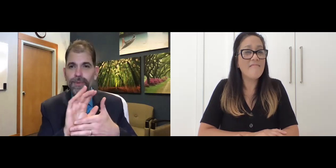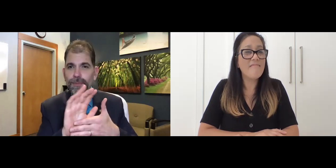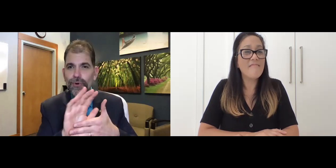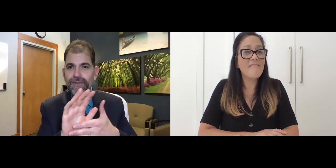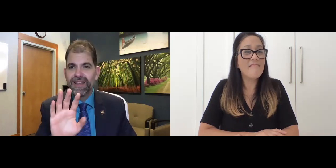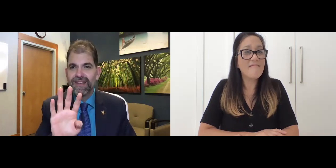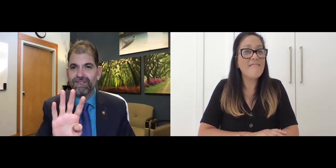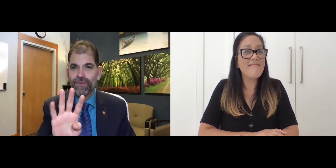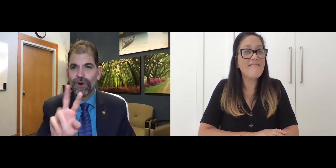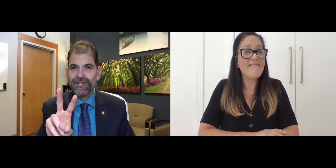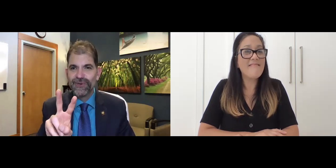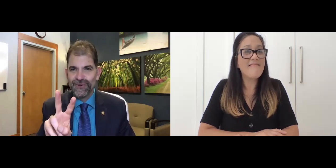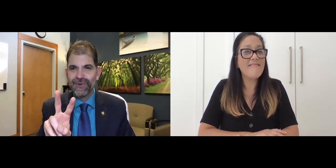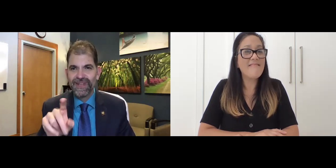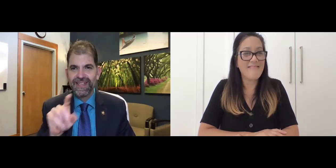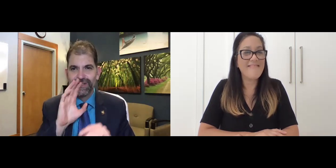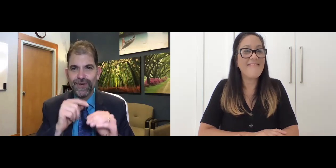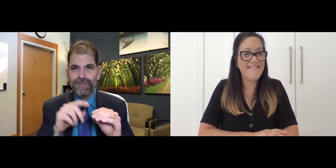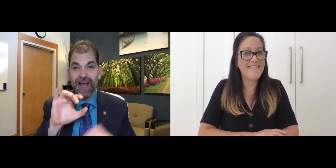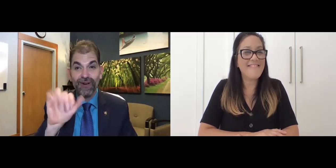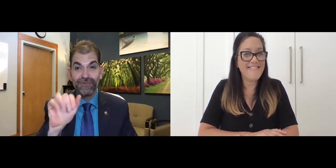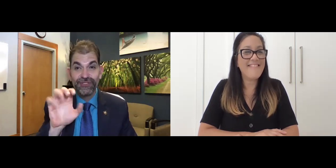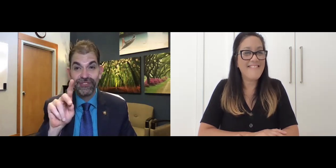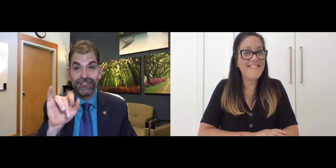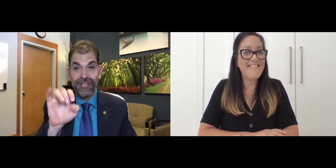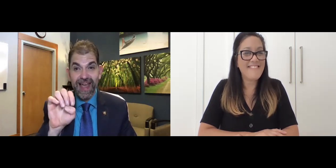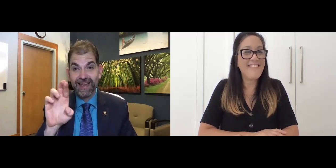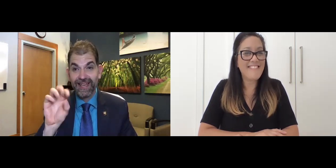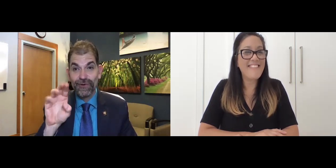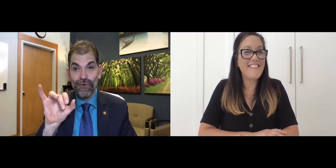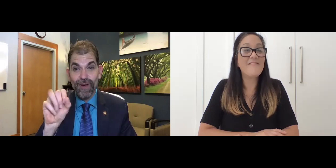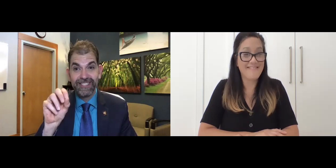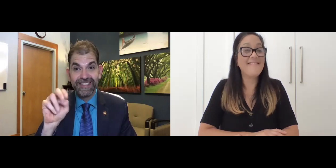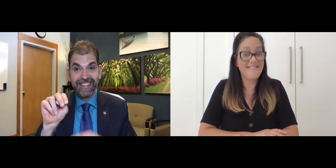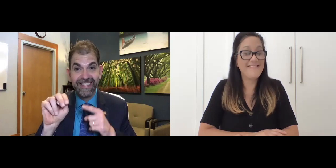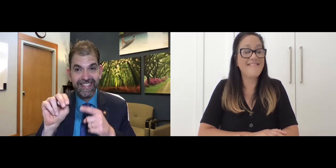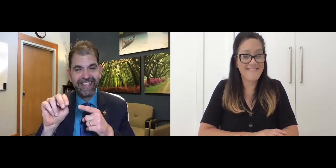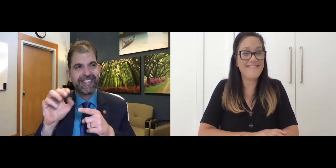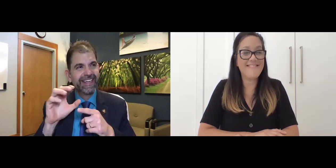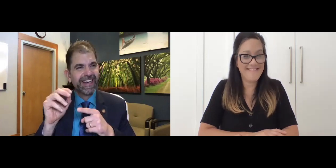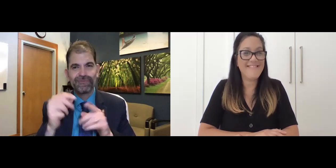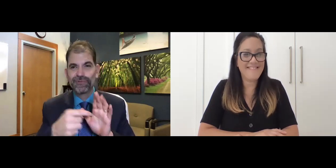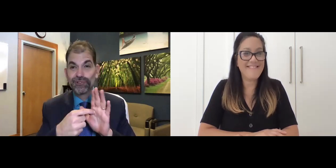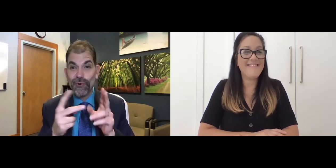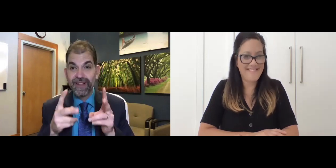and we'll look at a movie. I don't know like a situation where there isn't even a deaf person. I don't know if you remember the movie